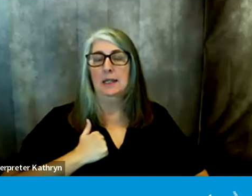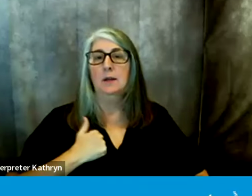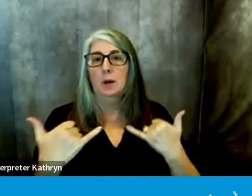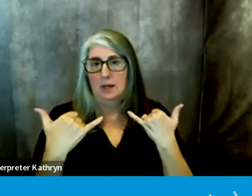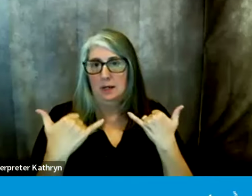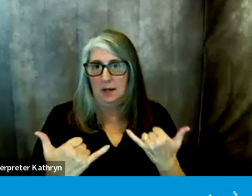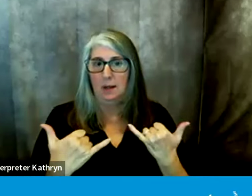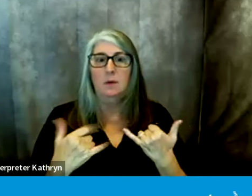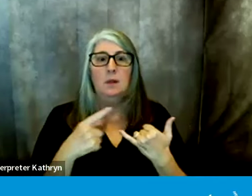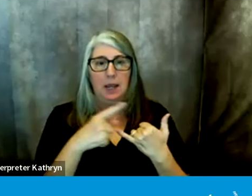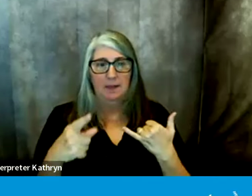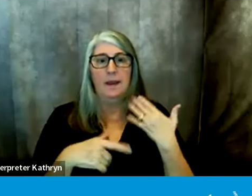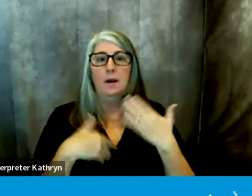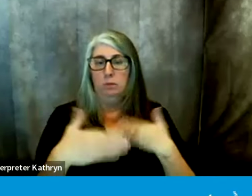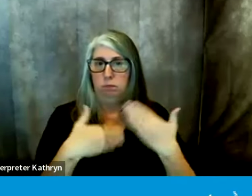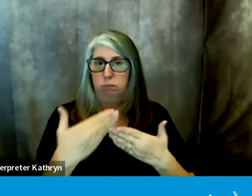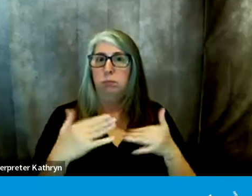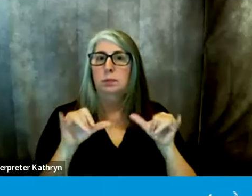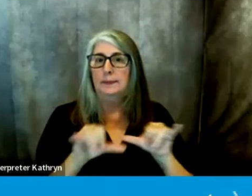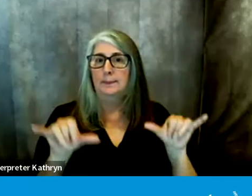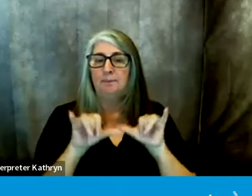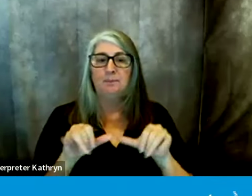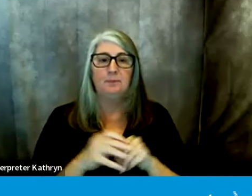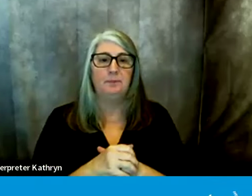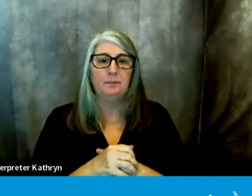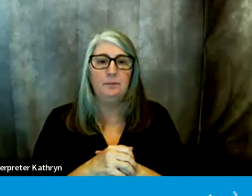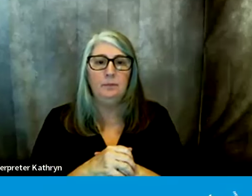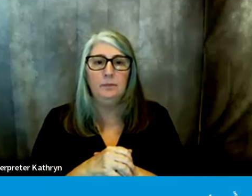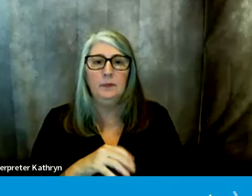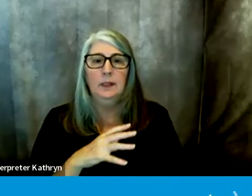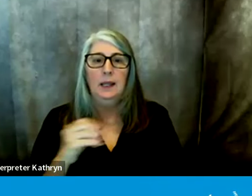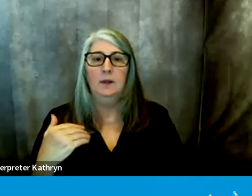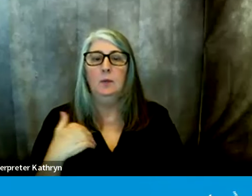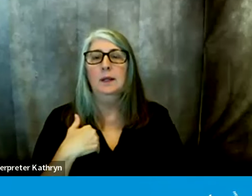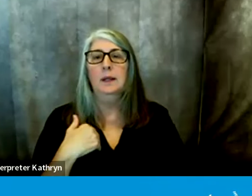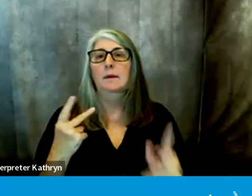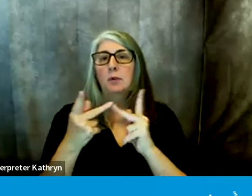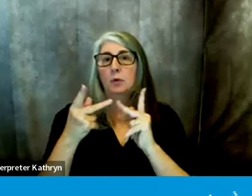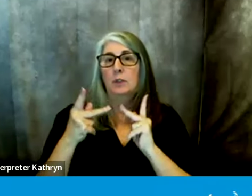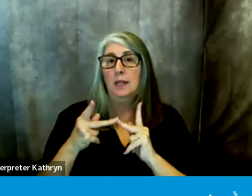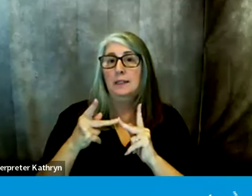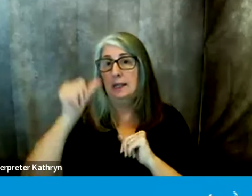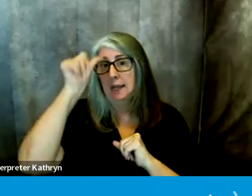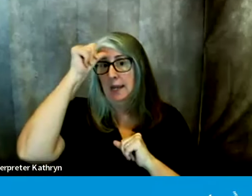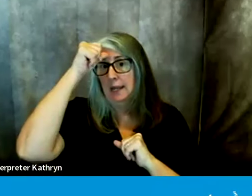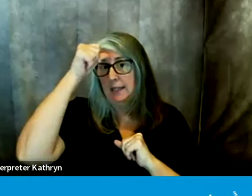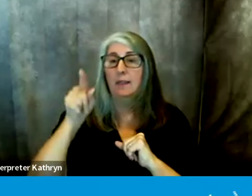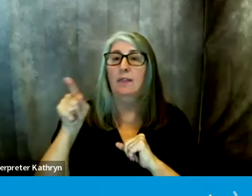This is in Vancouver at ICORD. And we have two sites in India that are actively recruiting for the same trial as well.